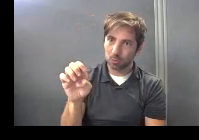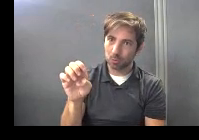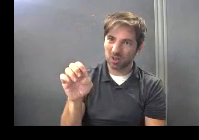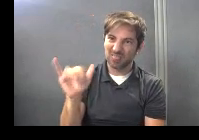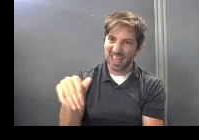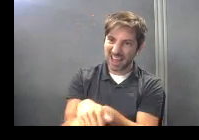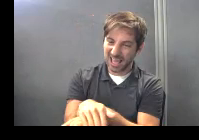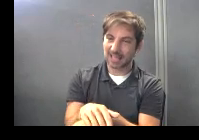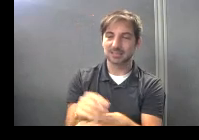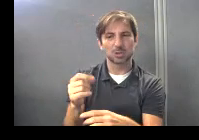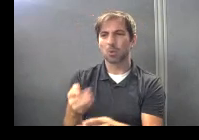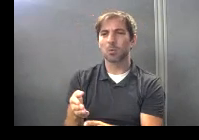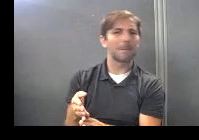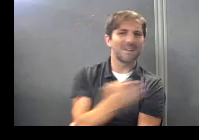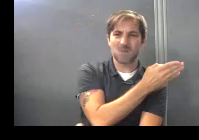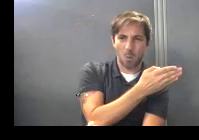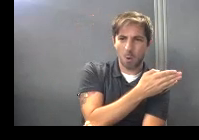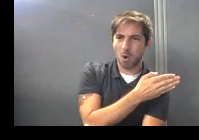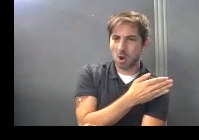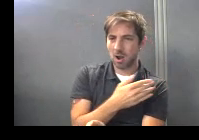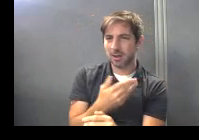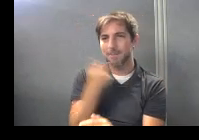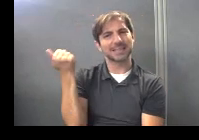THE OTHER THING I CAN RECOMMEND, CALL THE PHONE NUMBERS.